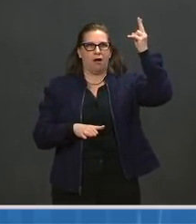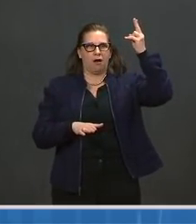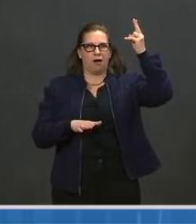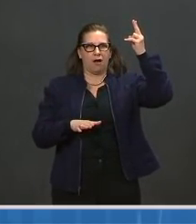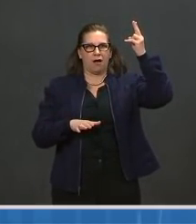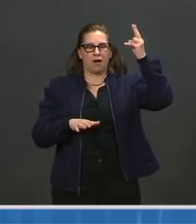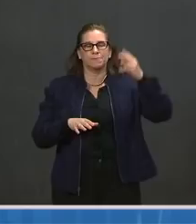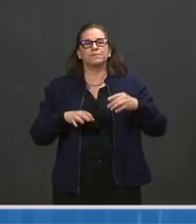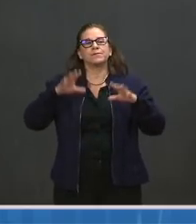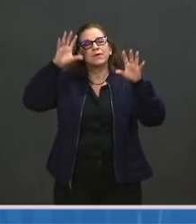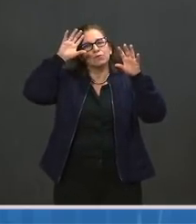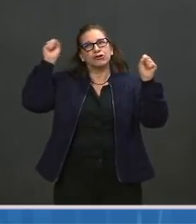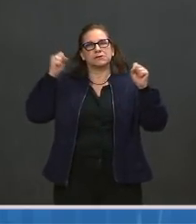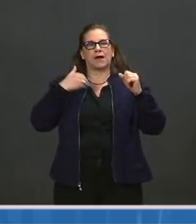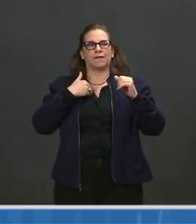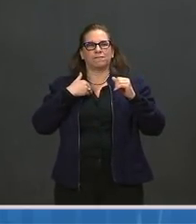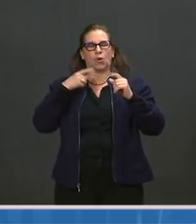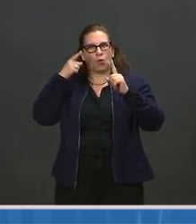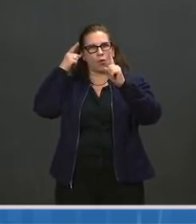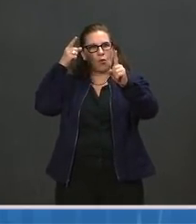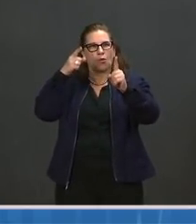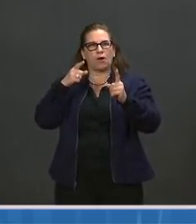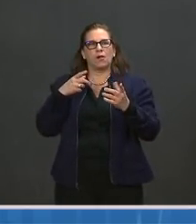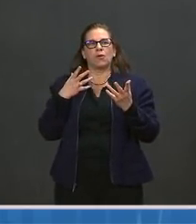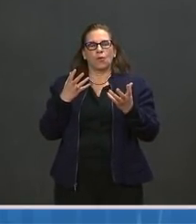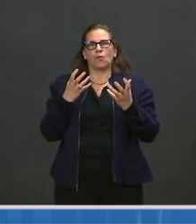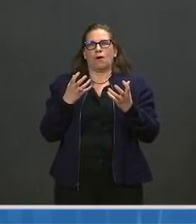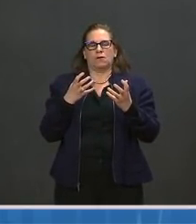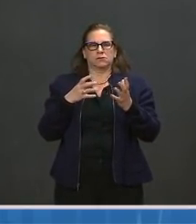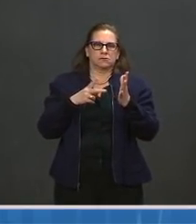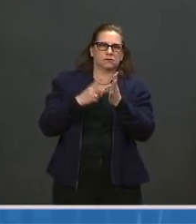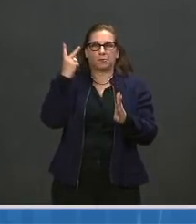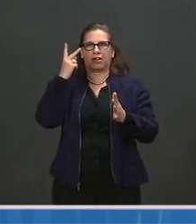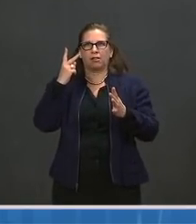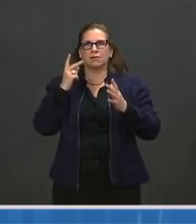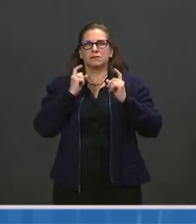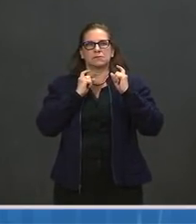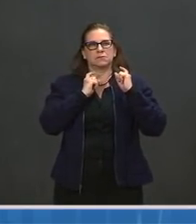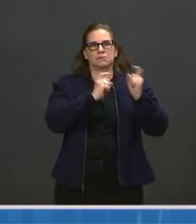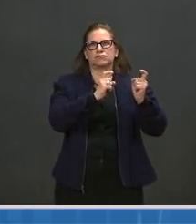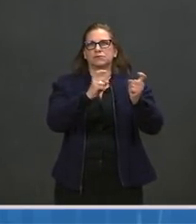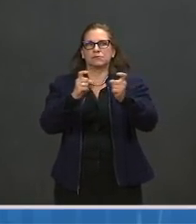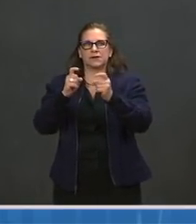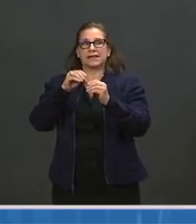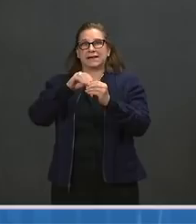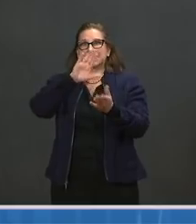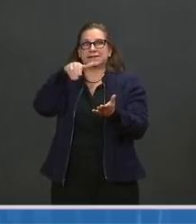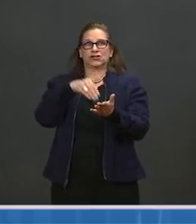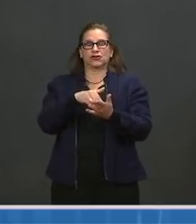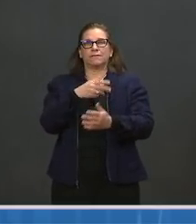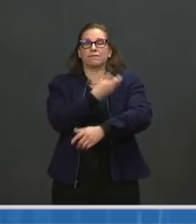run by FEMA and the U.S. military to ensure that we reach the hardest-hit communities in this historic effort.